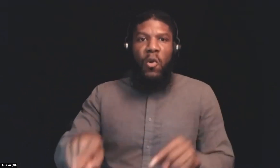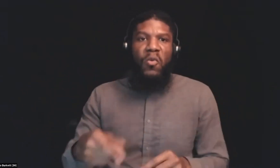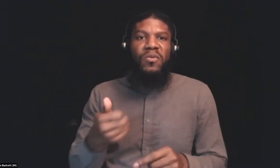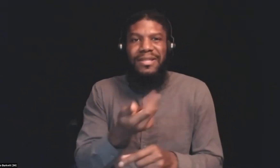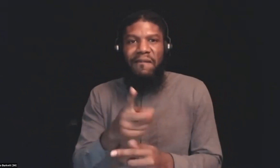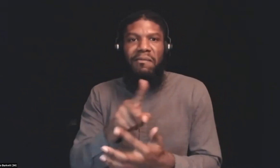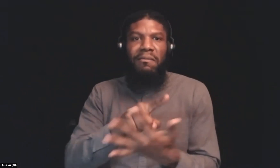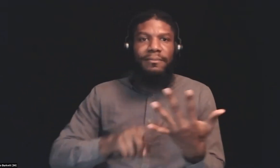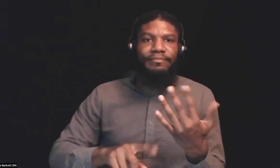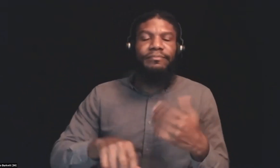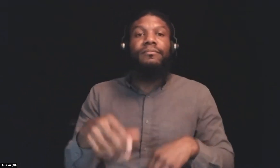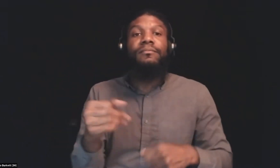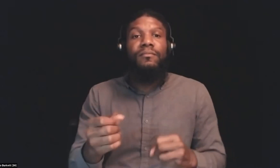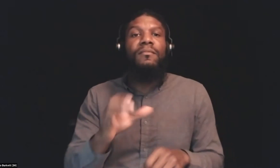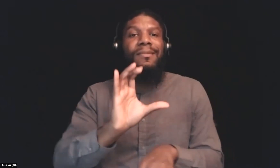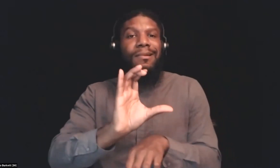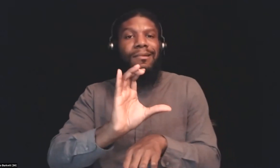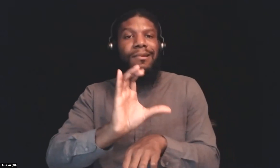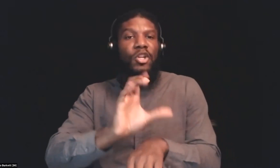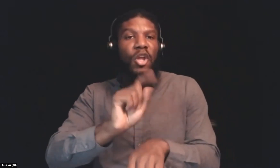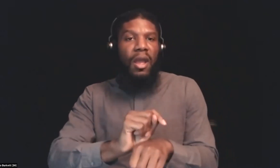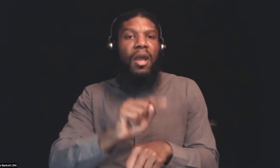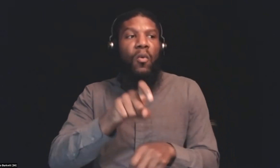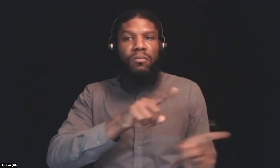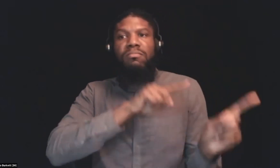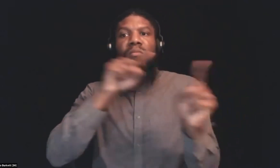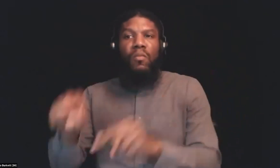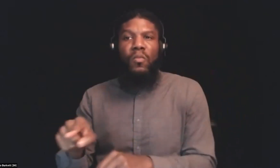have our consultants attend. We have one actually coming up in the next couple weeks that's on data